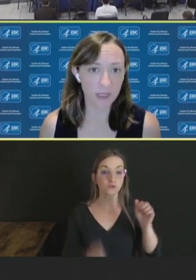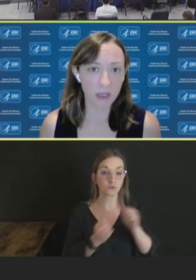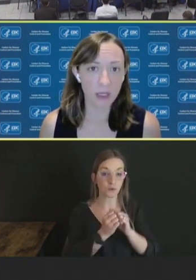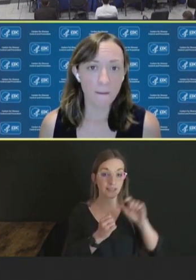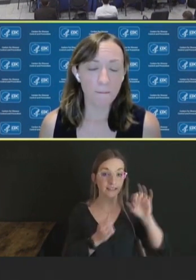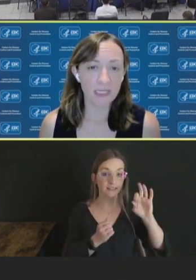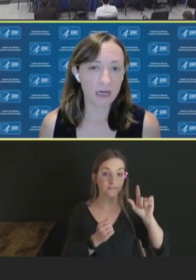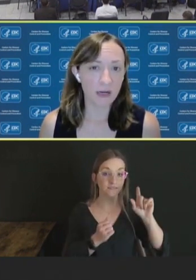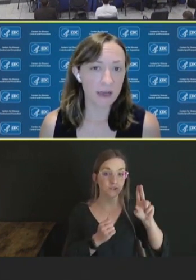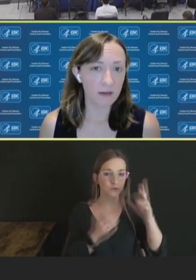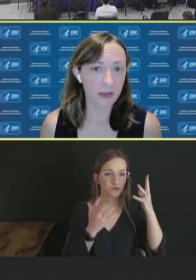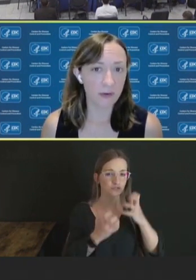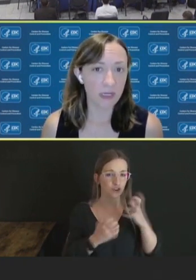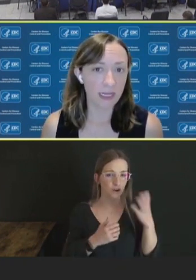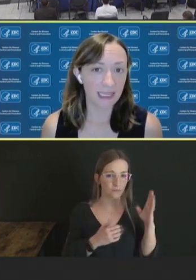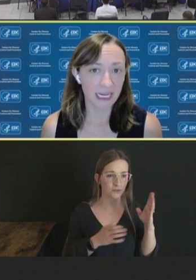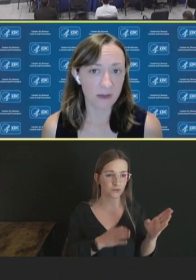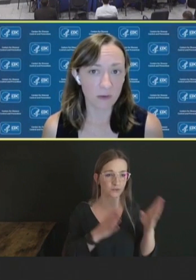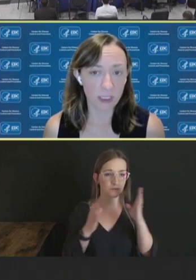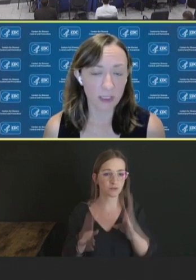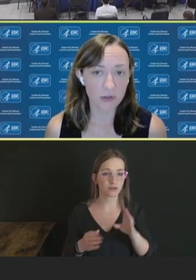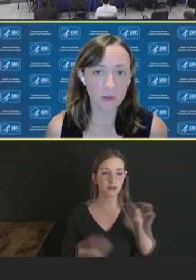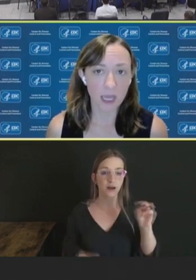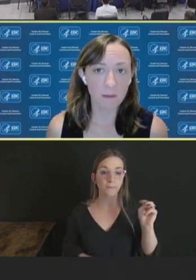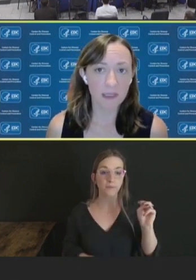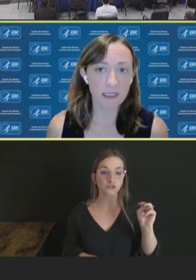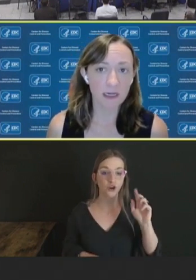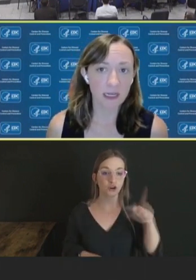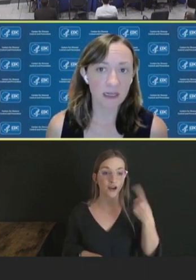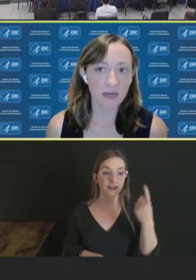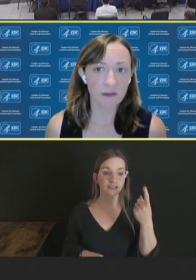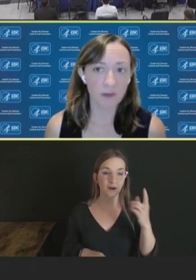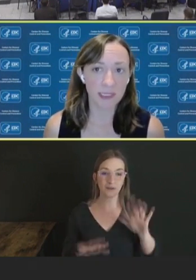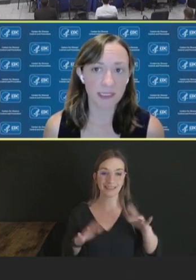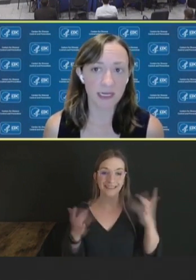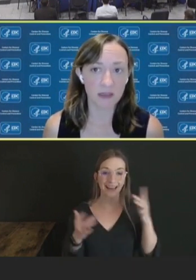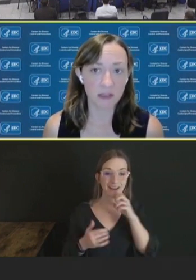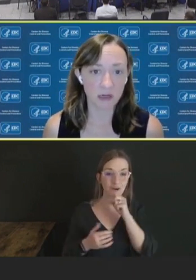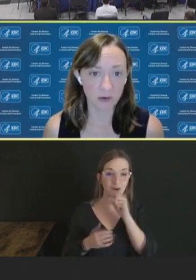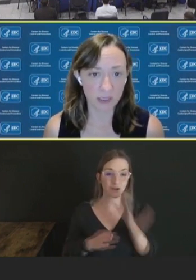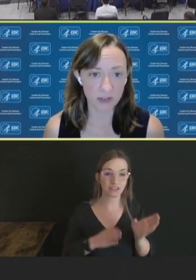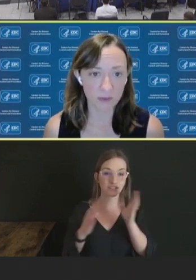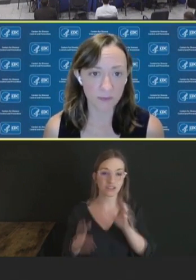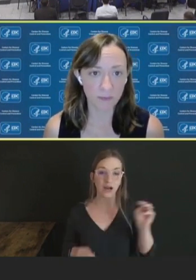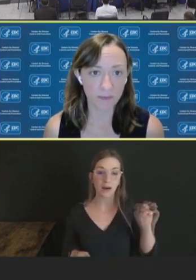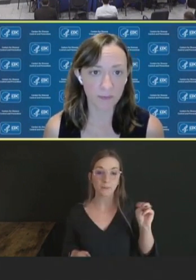Moderna alone is light orange, and Moderna and influenza in dark orange.